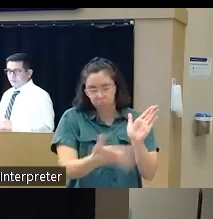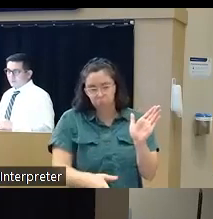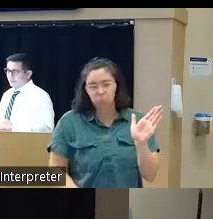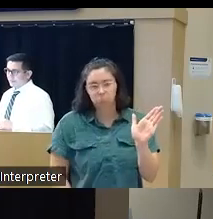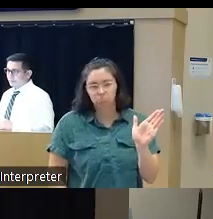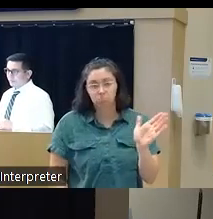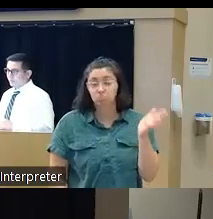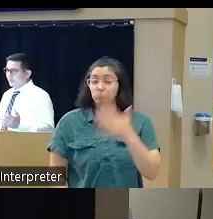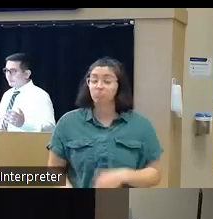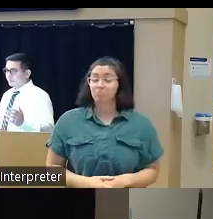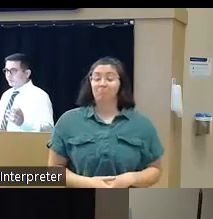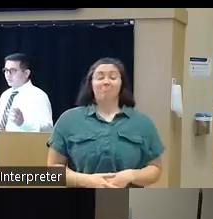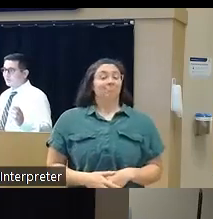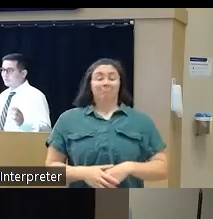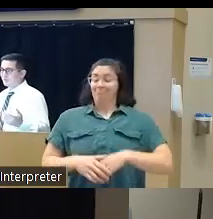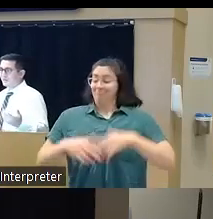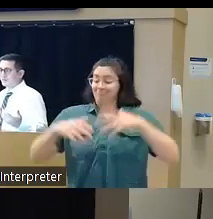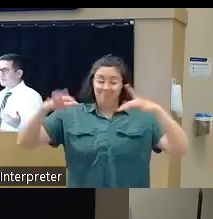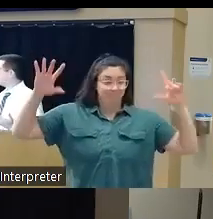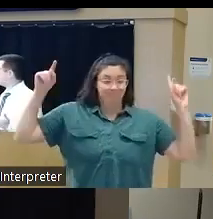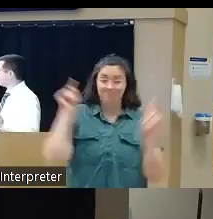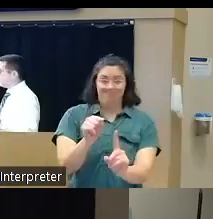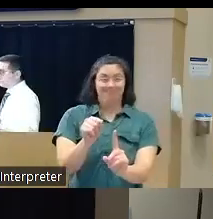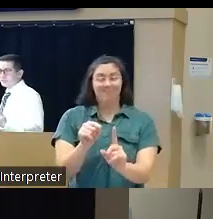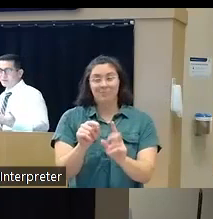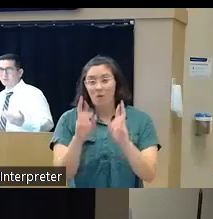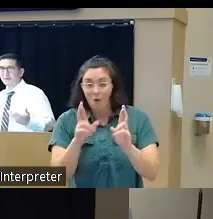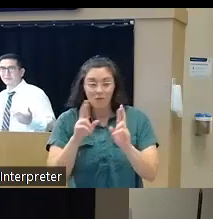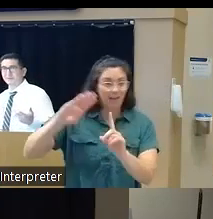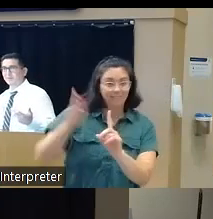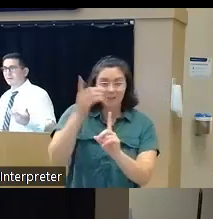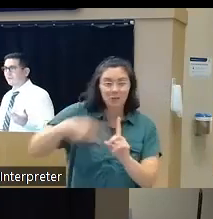all right so hopefully I've convinced you that you know the causal Leisure Network mapping is a